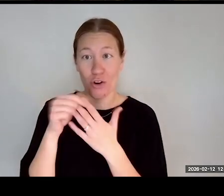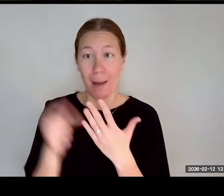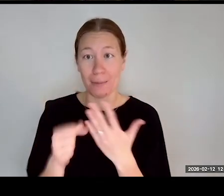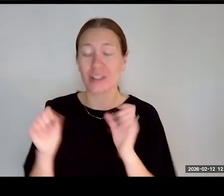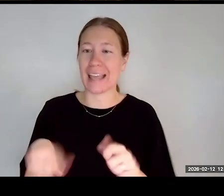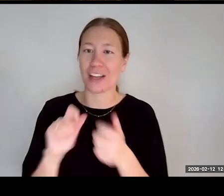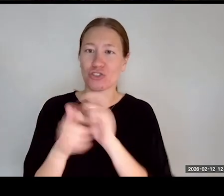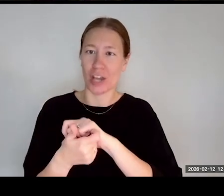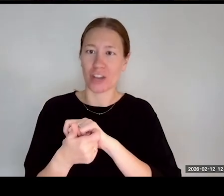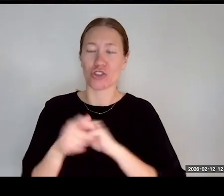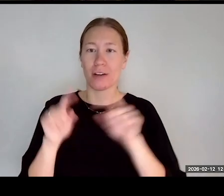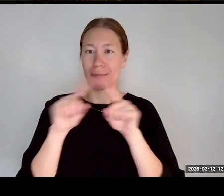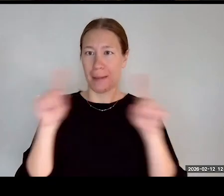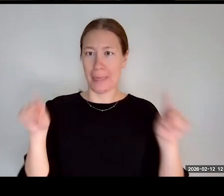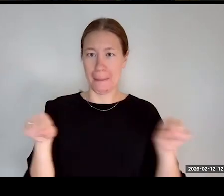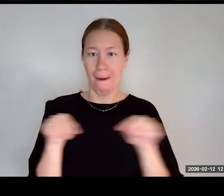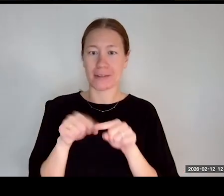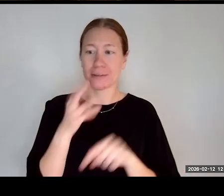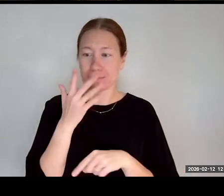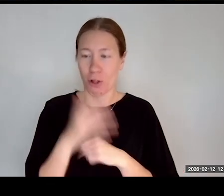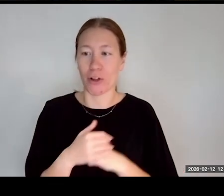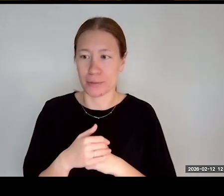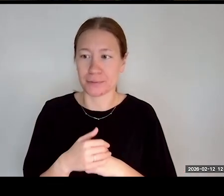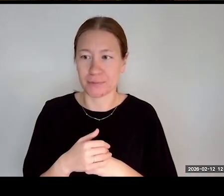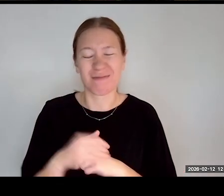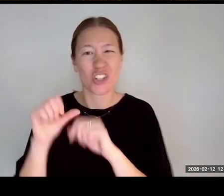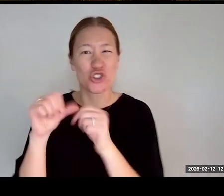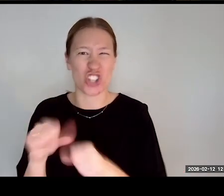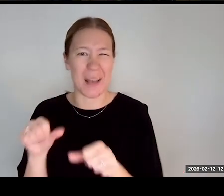So if I click on shape fill, what it's going to offer me is a modified version,